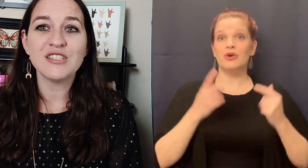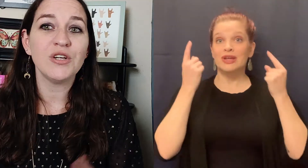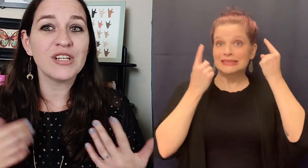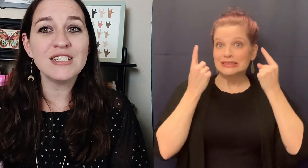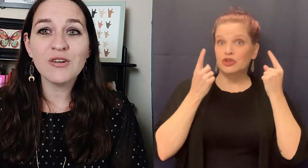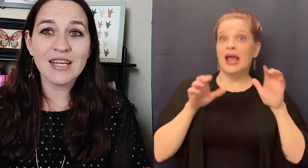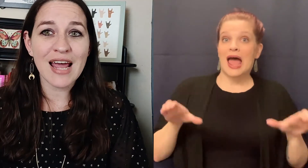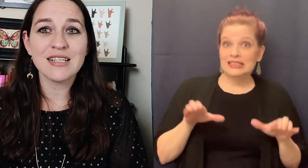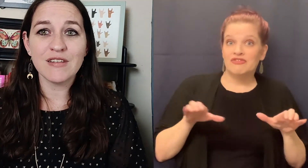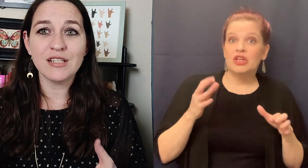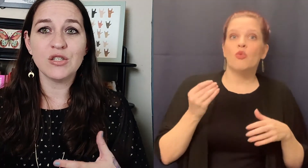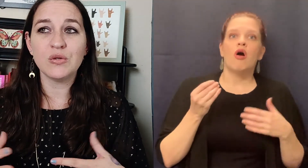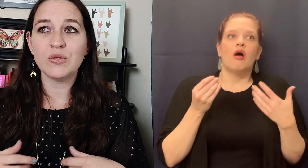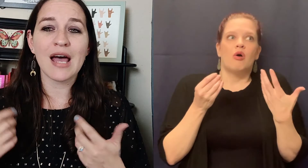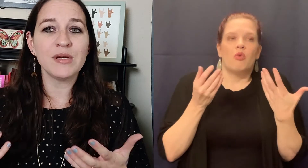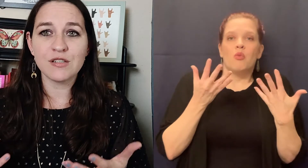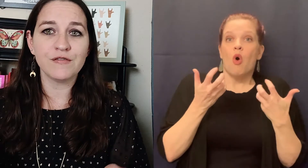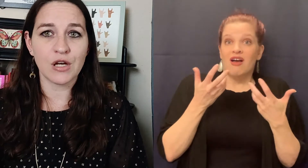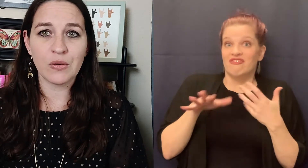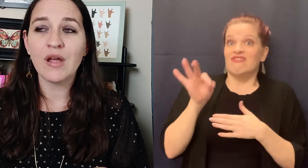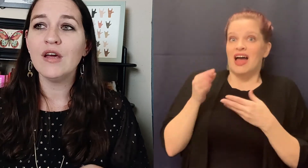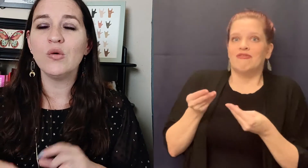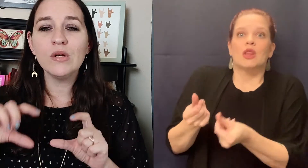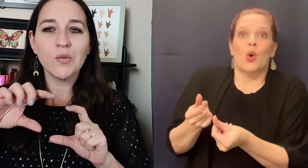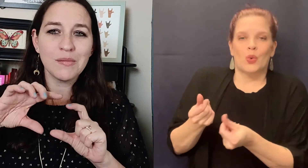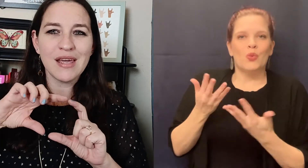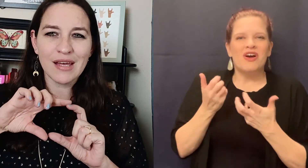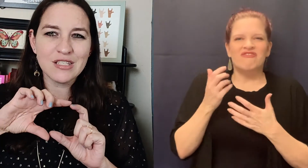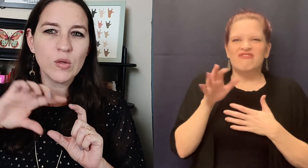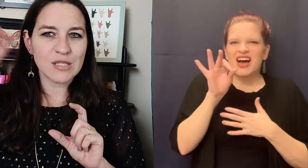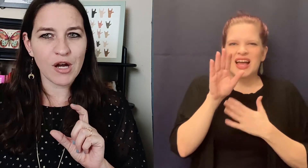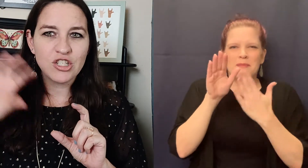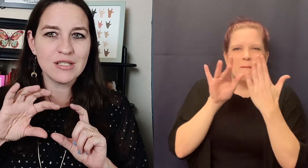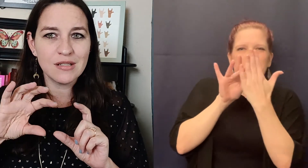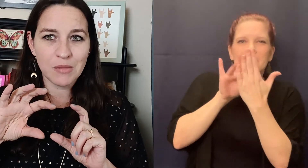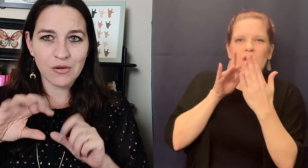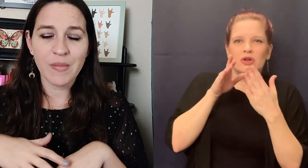And so when you're considering an activity to tap into flow, you really want to be in that sweet spot just in the middle.